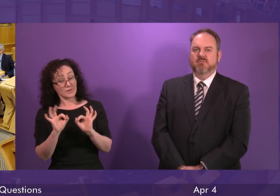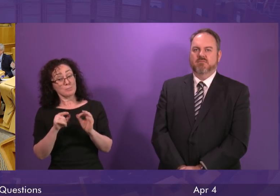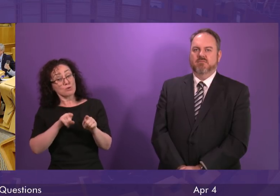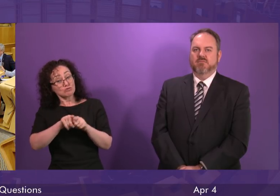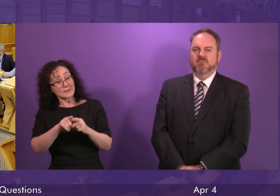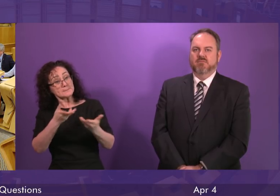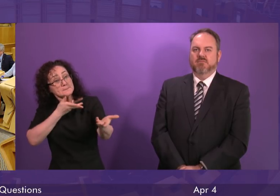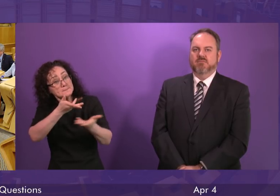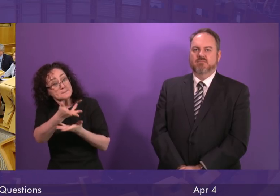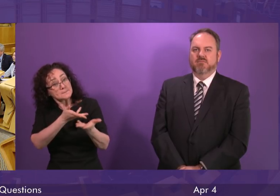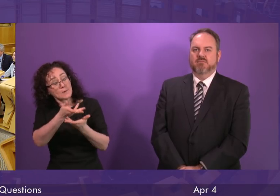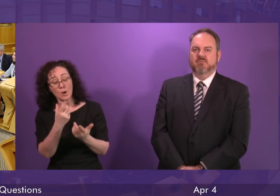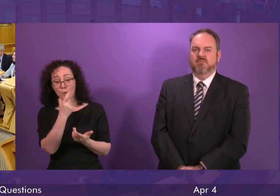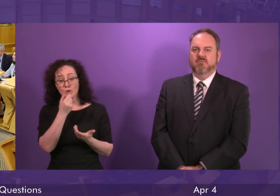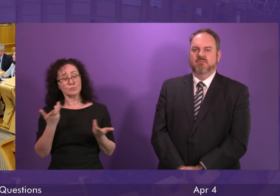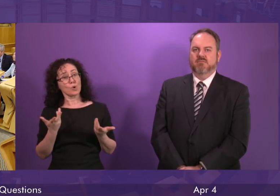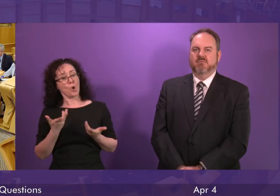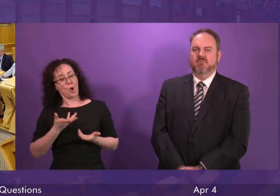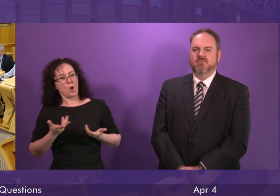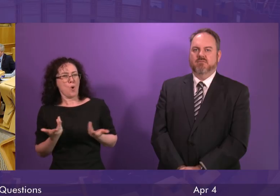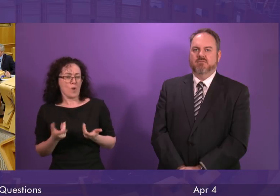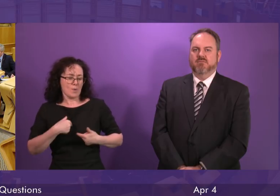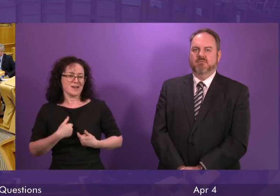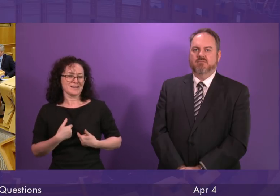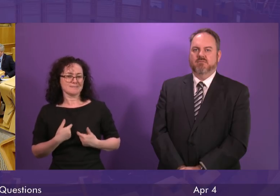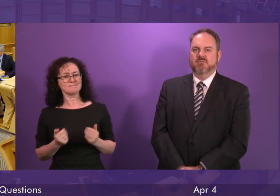might be agreement around that. I also said that I was willing and keen to talk to her